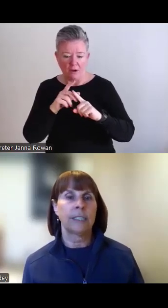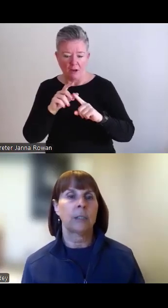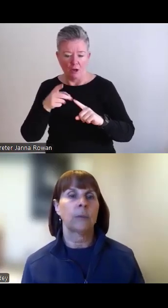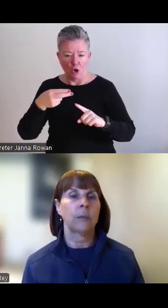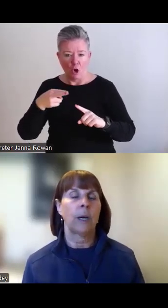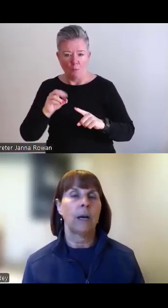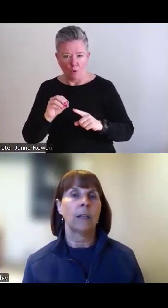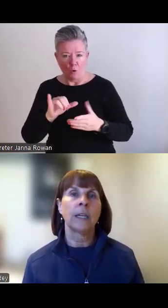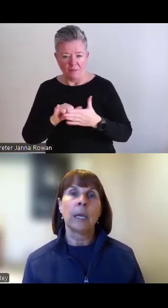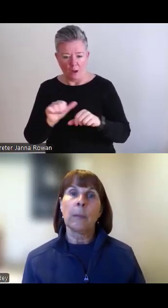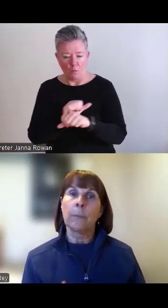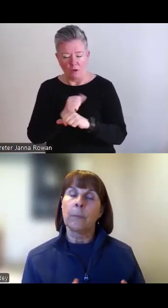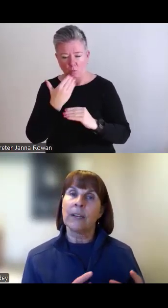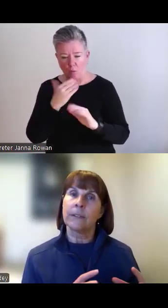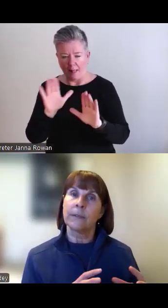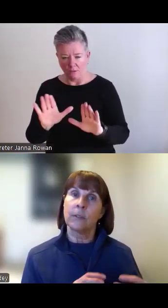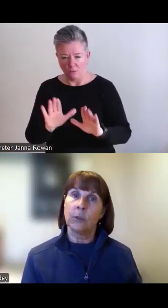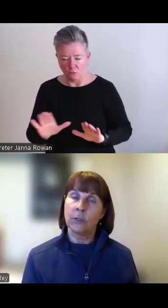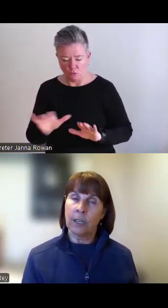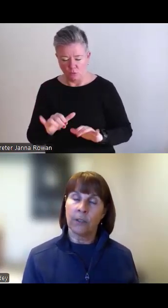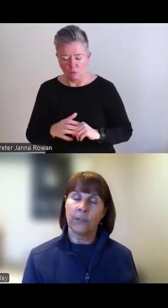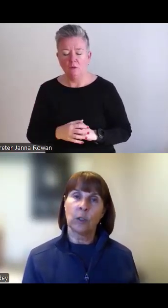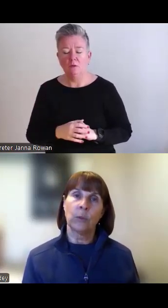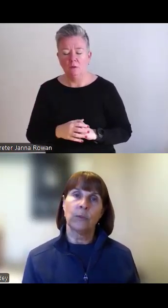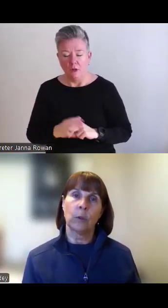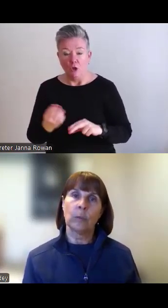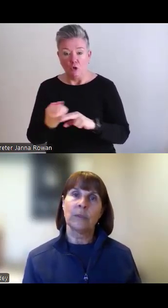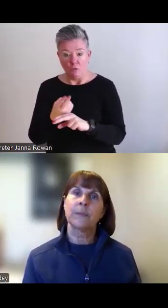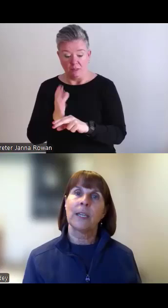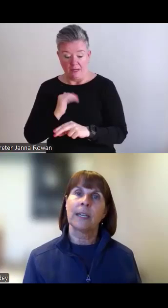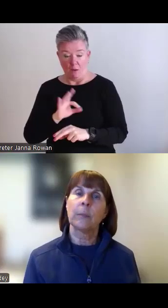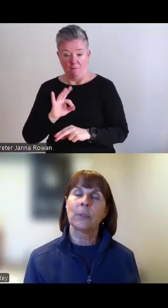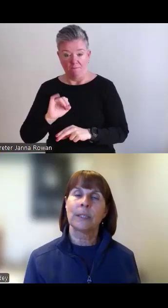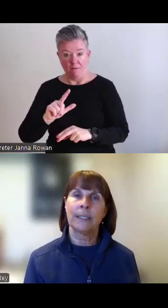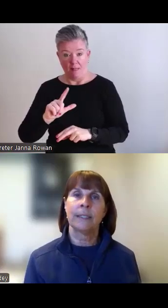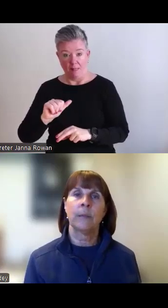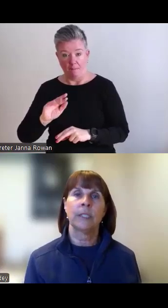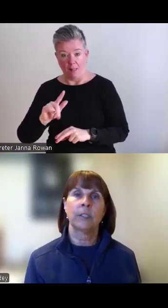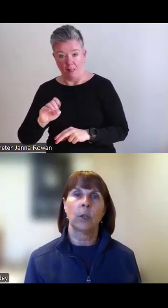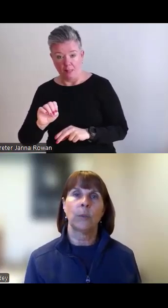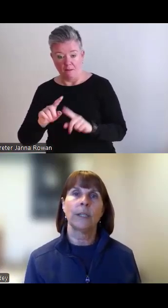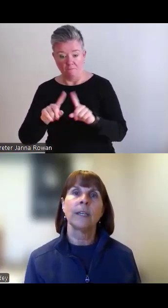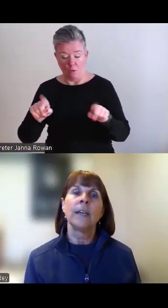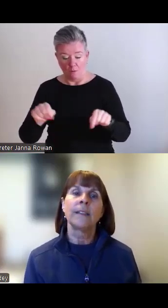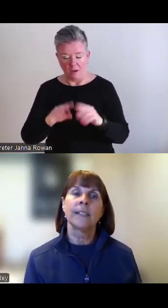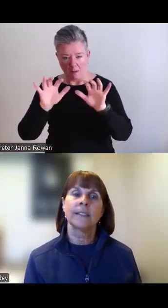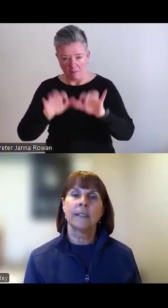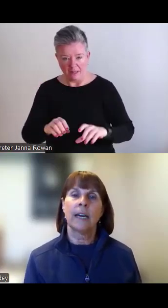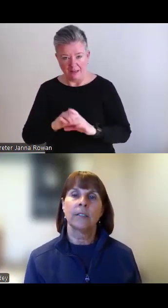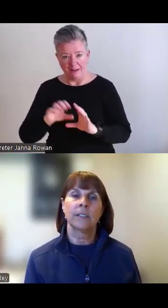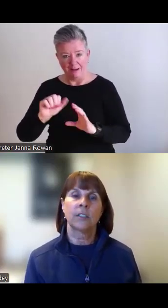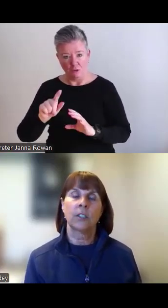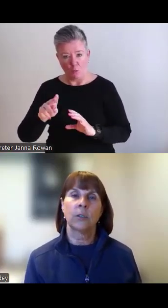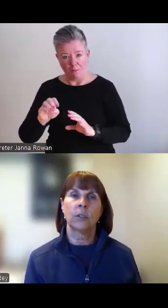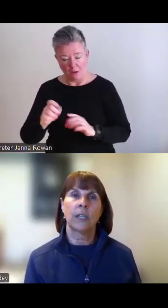works equally well. By using our fillable forms and completing them in Adobe, this allows us to